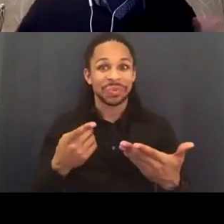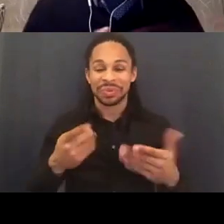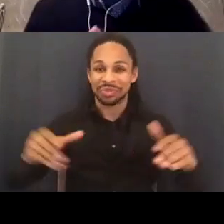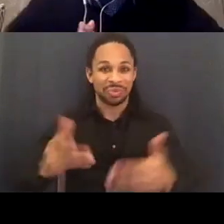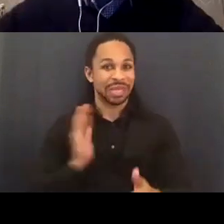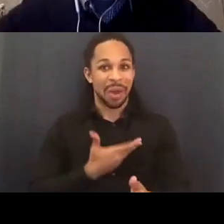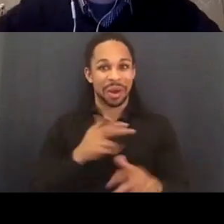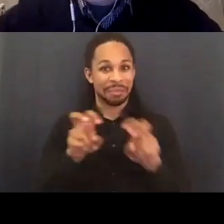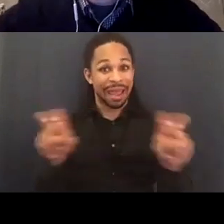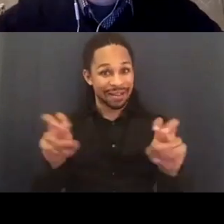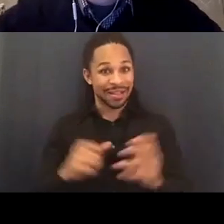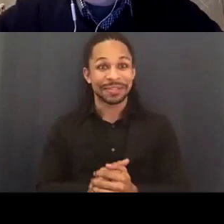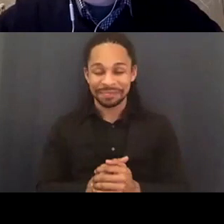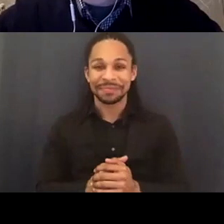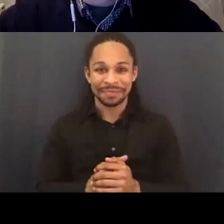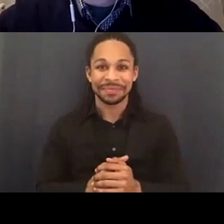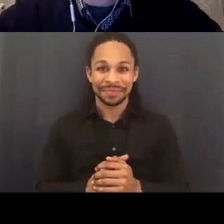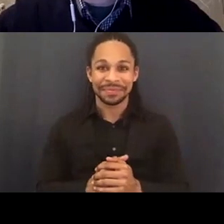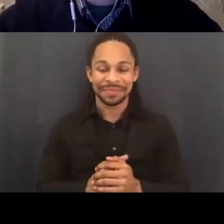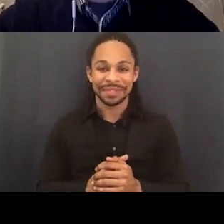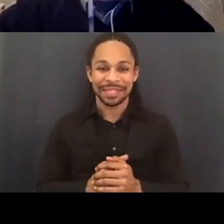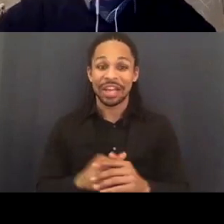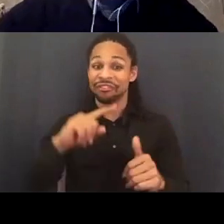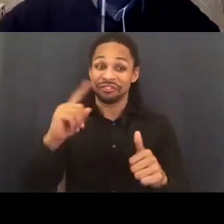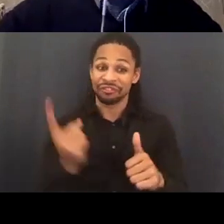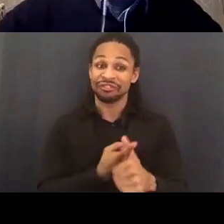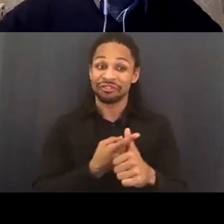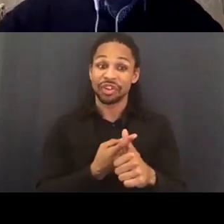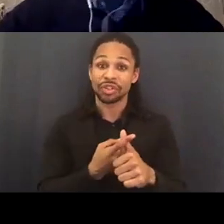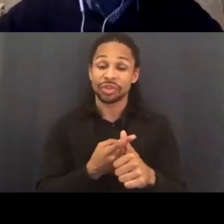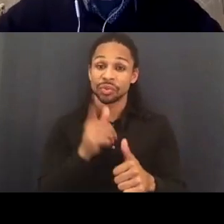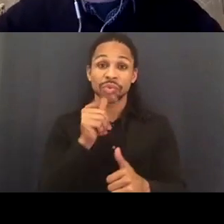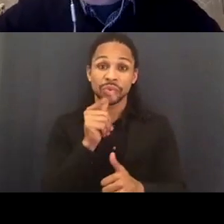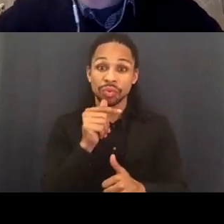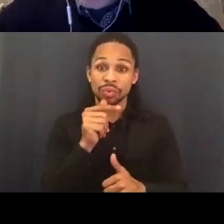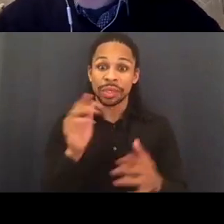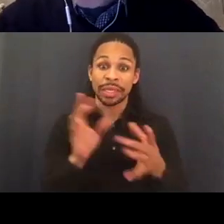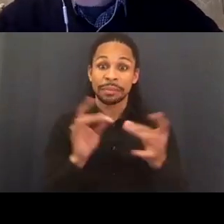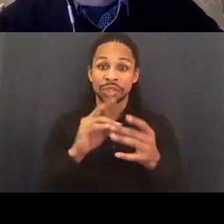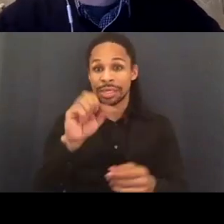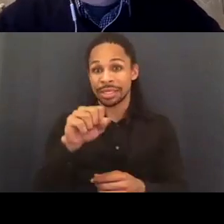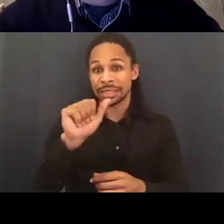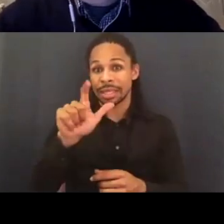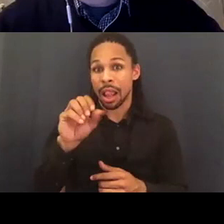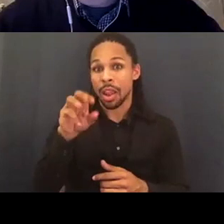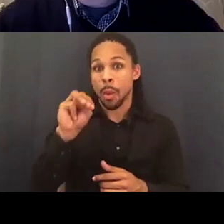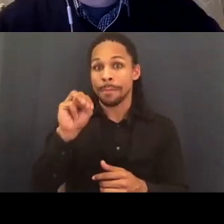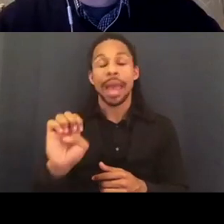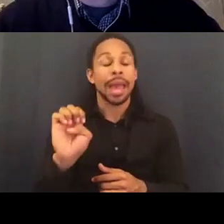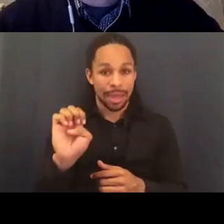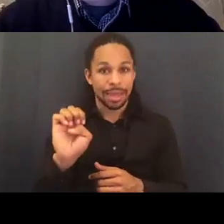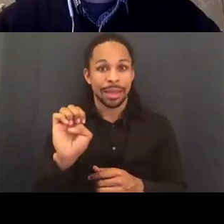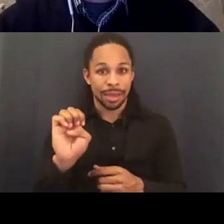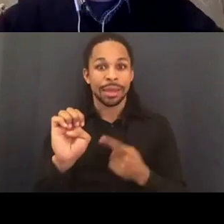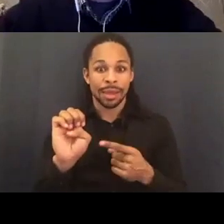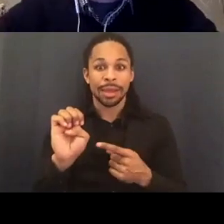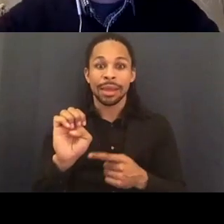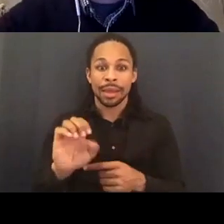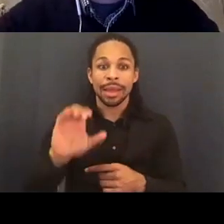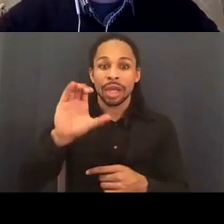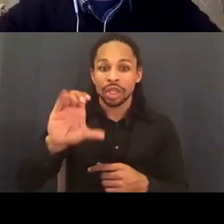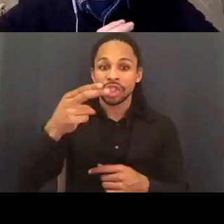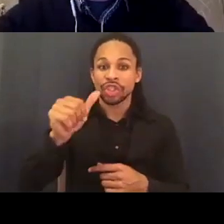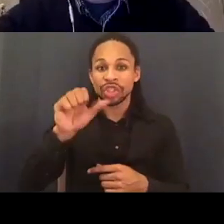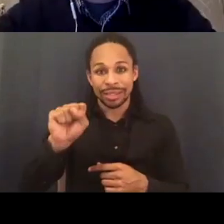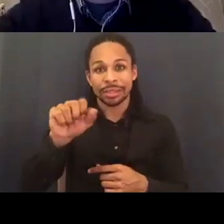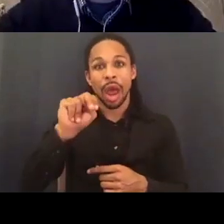I'm going to first -- I think mention Salome Chasnoff, who is the Director of the